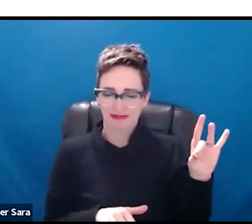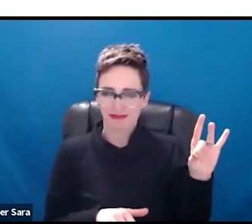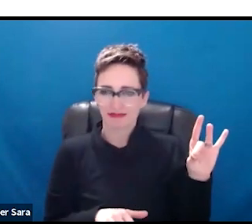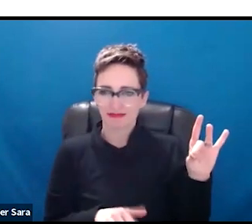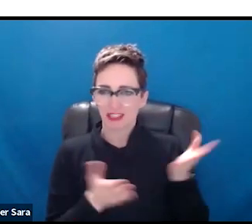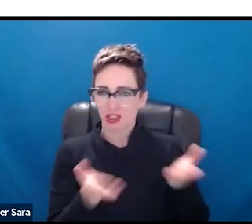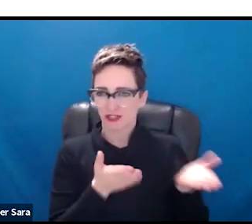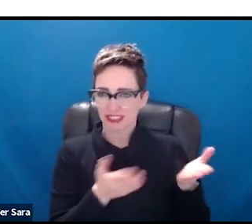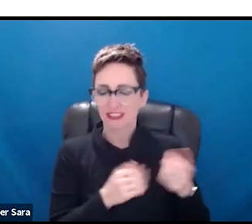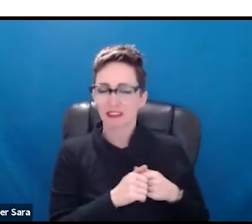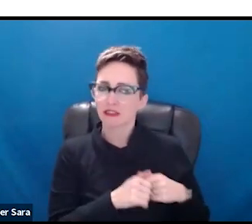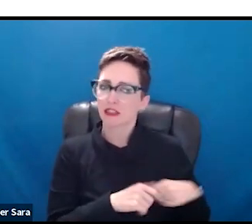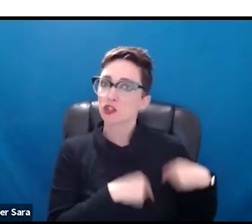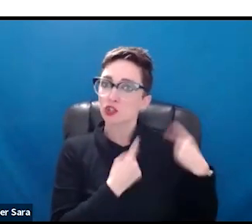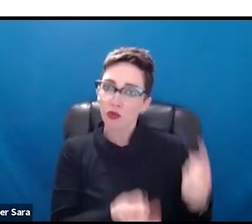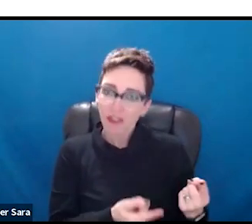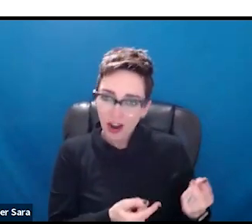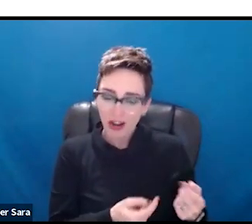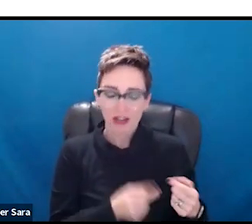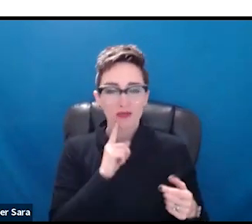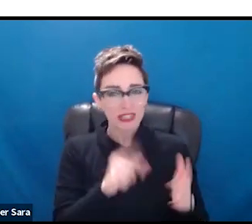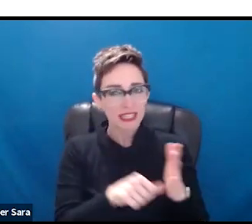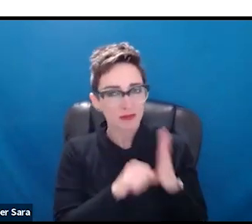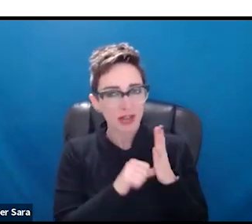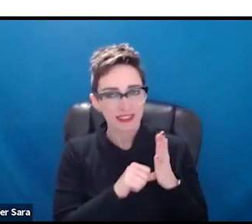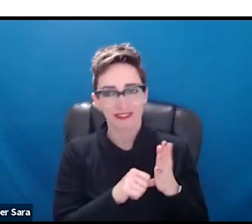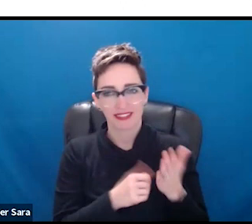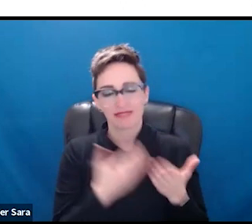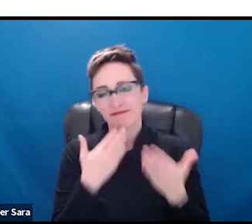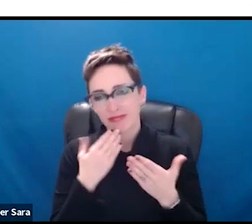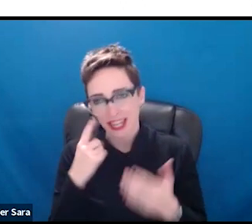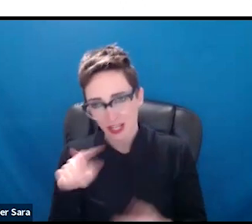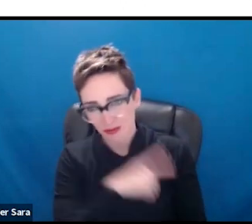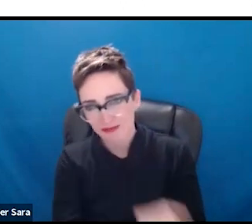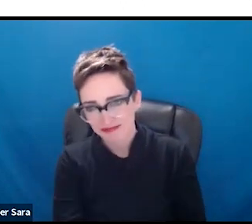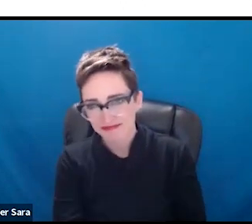impressive and we thank you for that. And we are making progress.